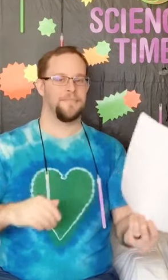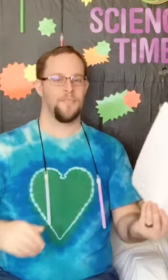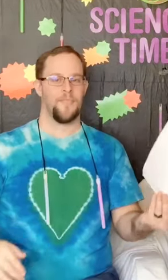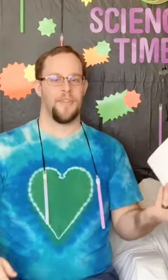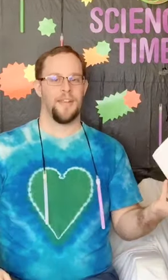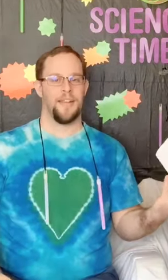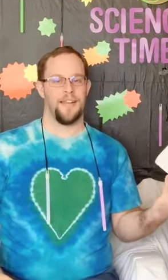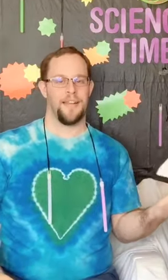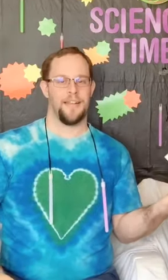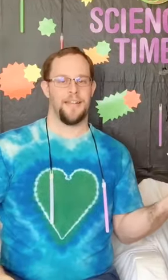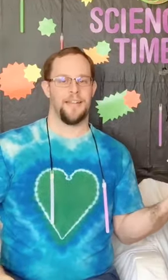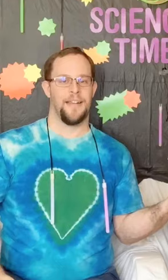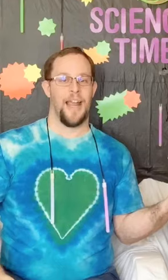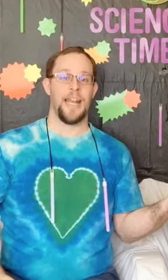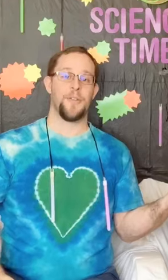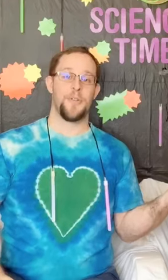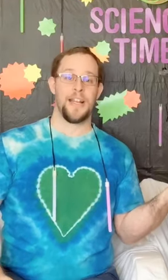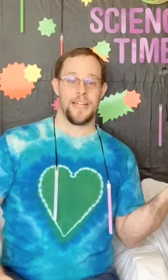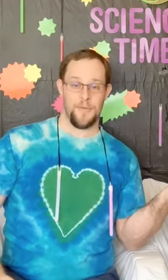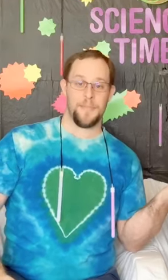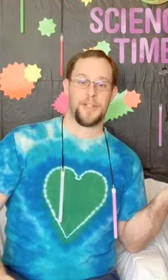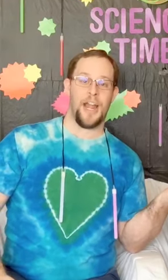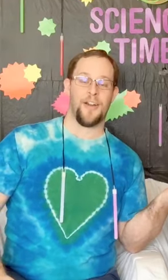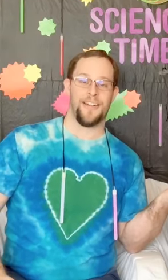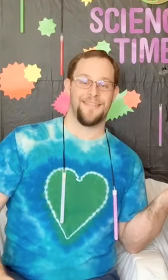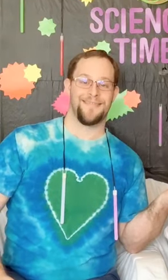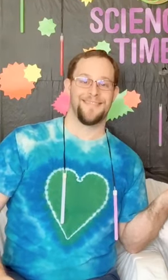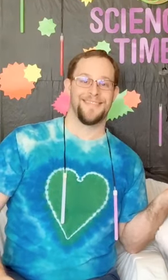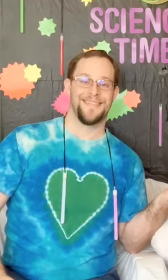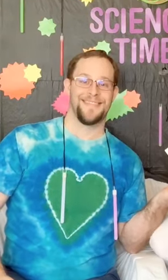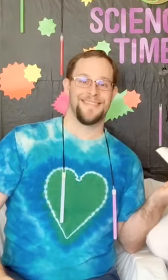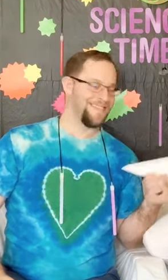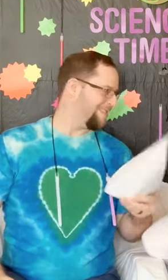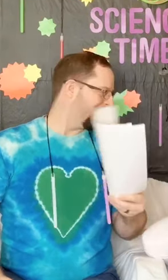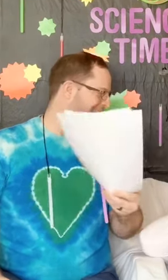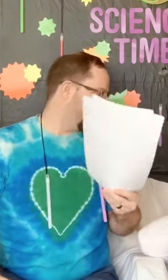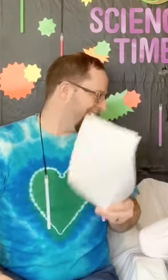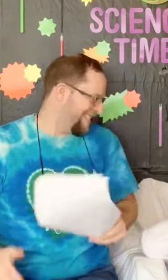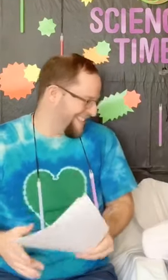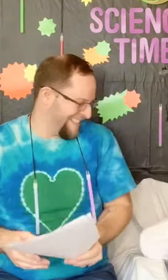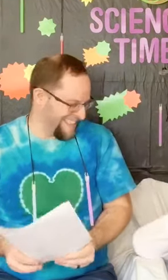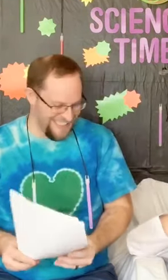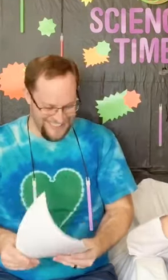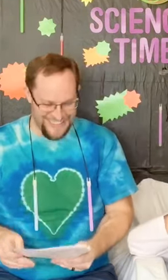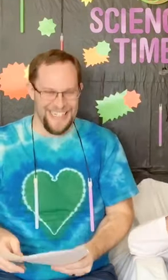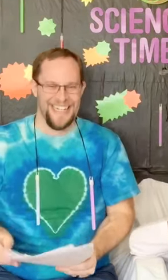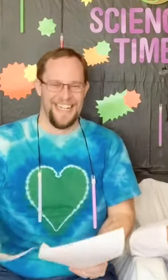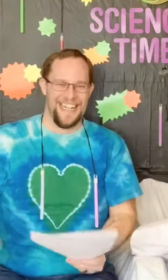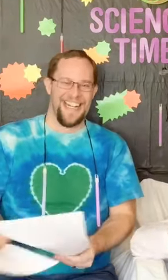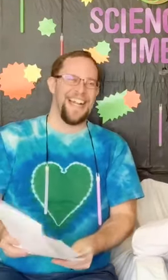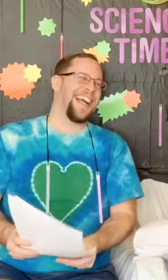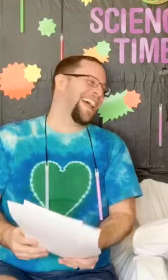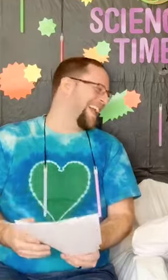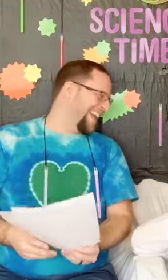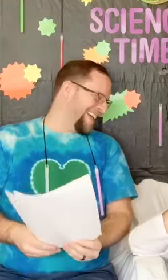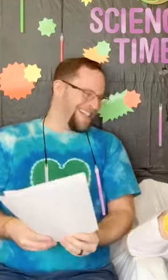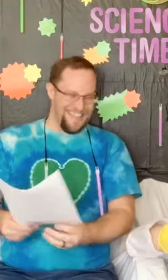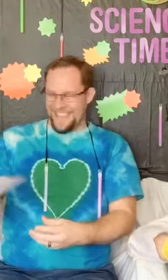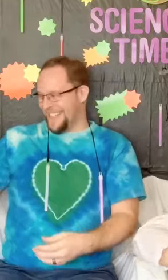Oh my beautiful wickedness! Oh! And now it's Reading Rime with Mr. Aaron. CALI: And that's the journey of a germ!